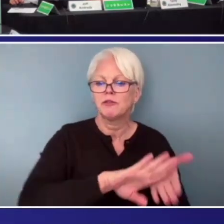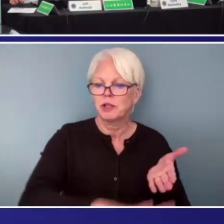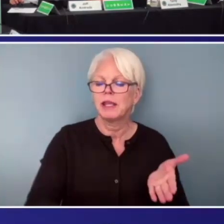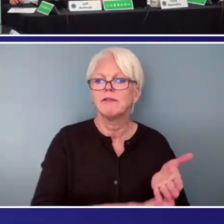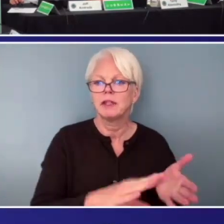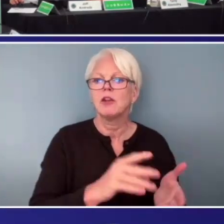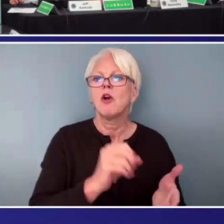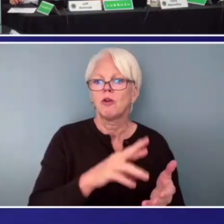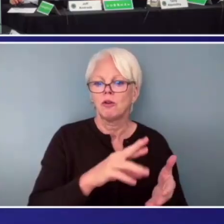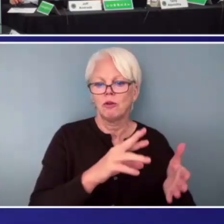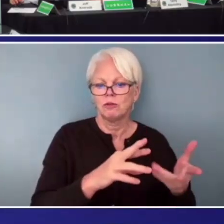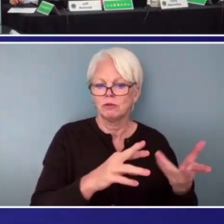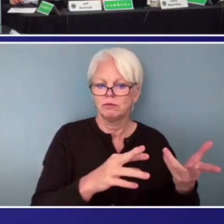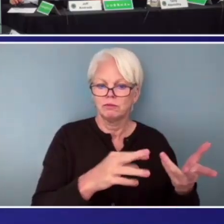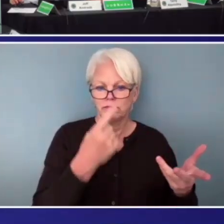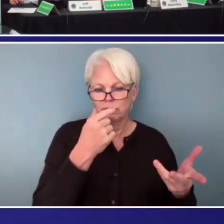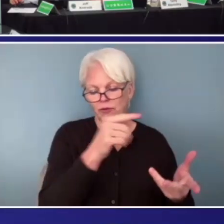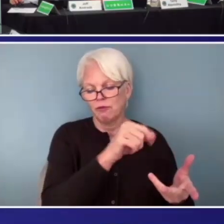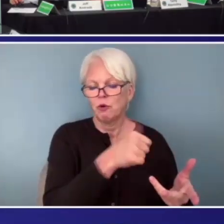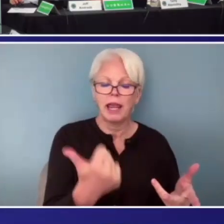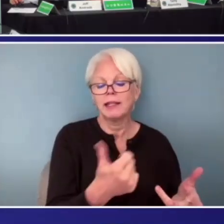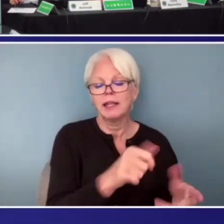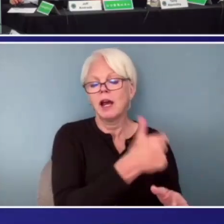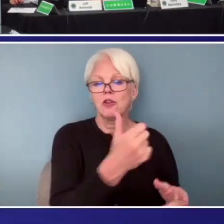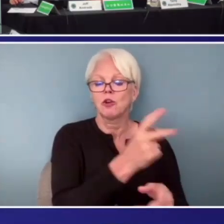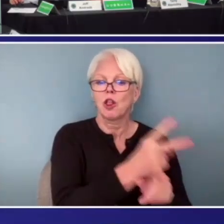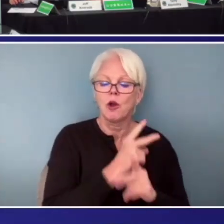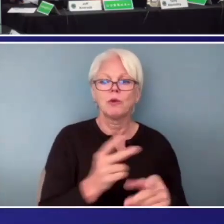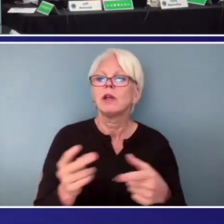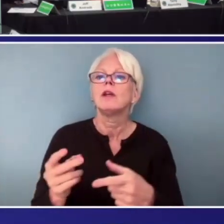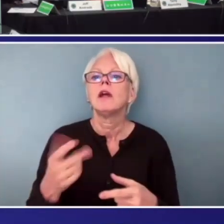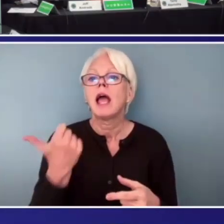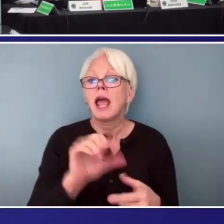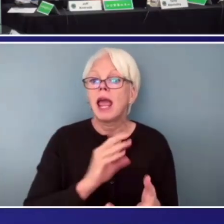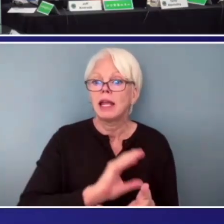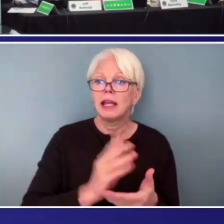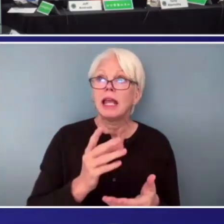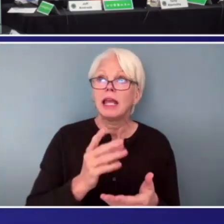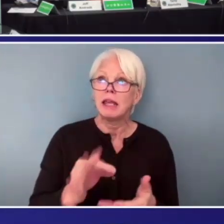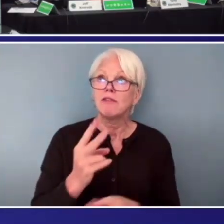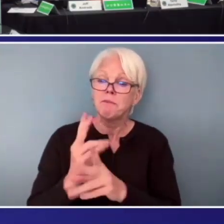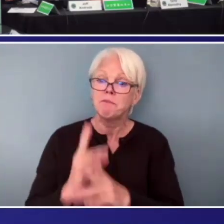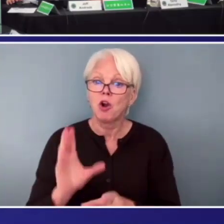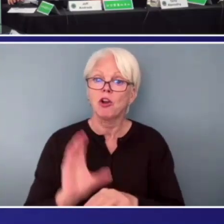on any such loan. Any amount of loan funds that have been returned by the institution or the borrower will not count against the aggregate loan